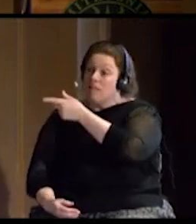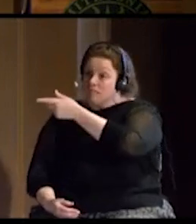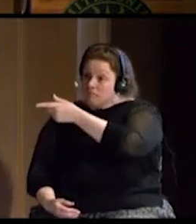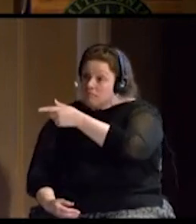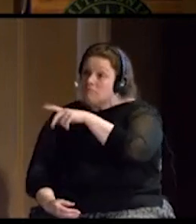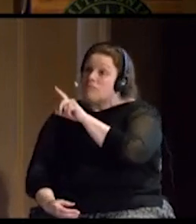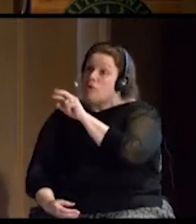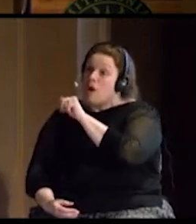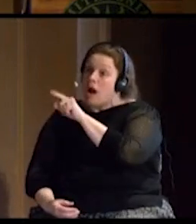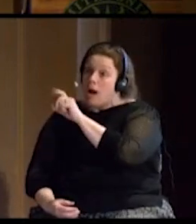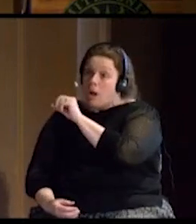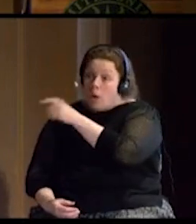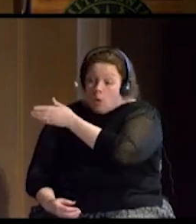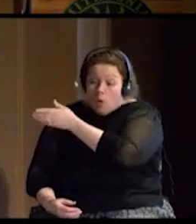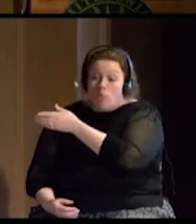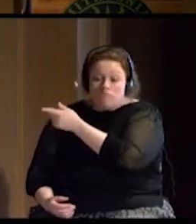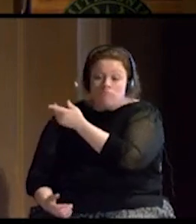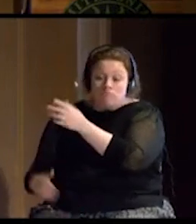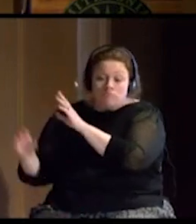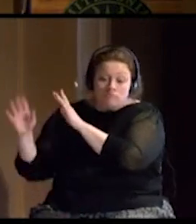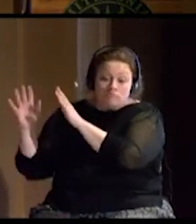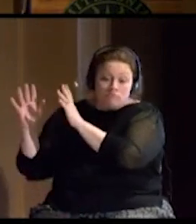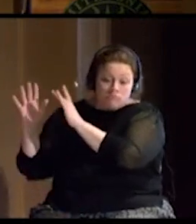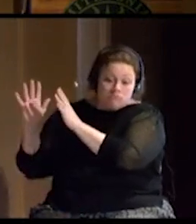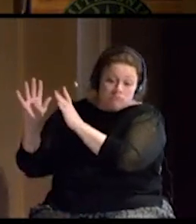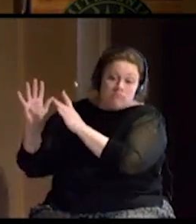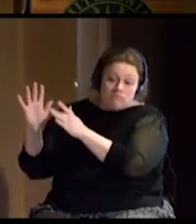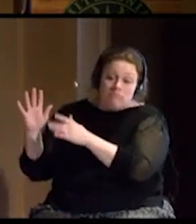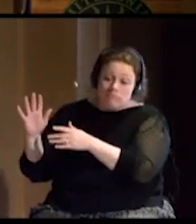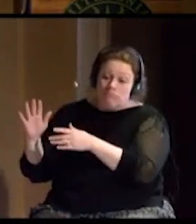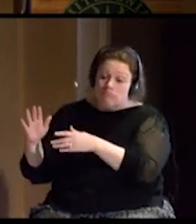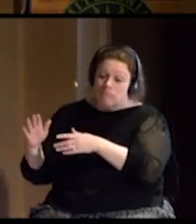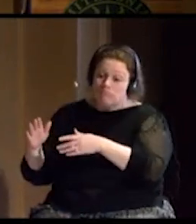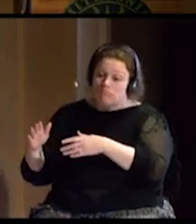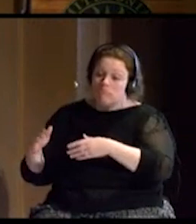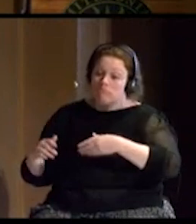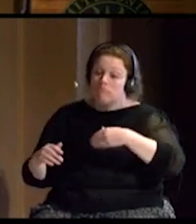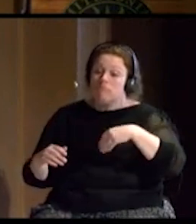open ocean pelagic swimmers, flat fishes are as benthic as they get.